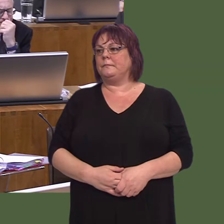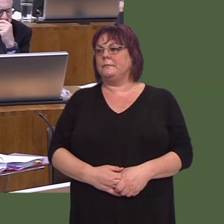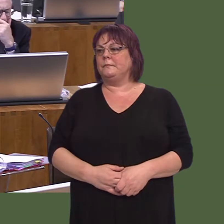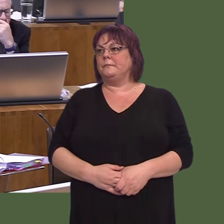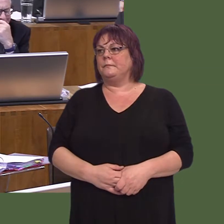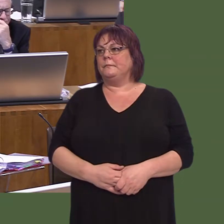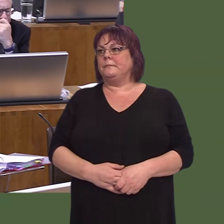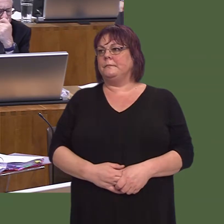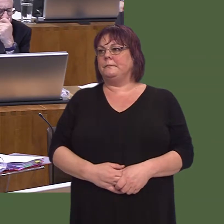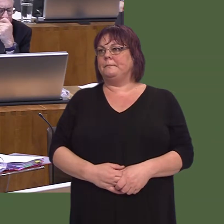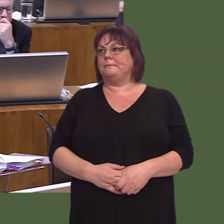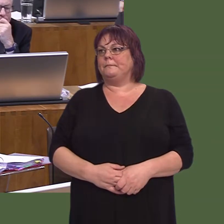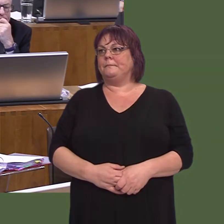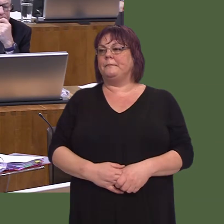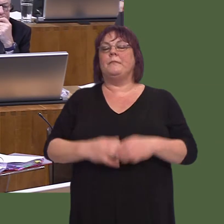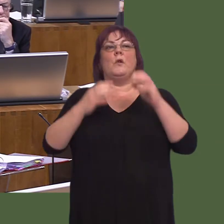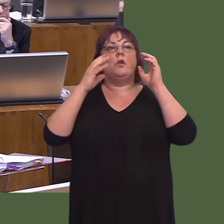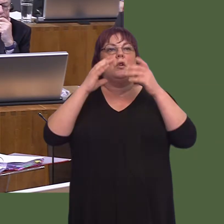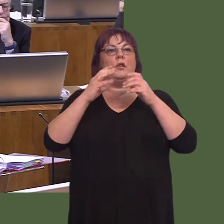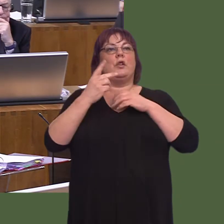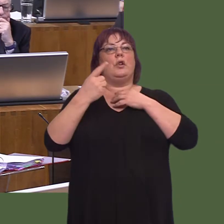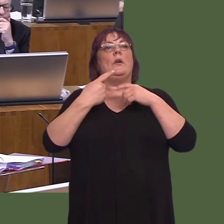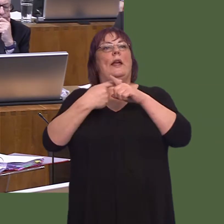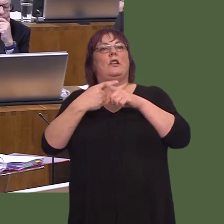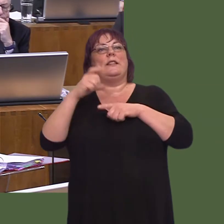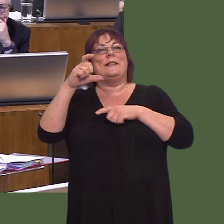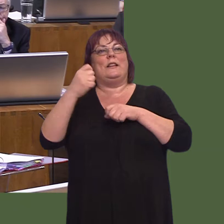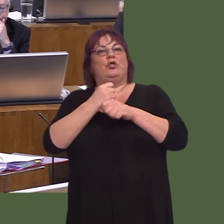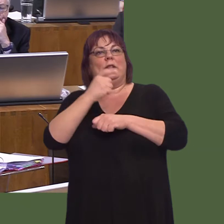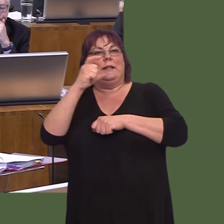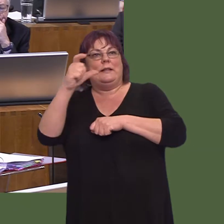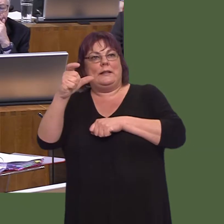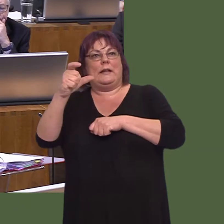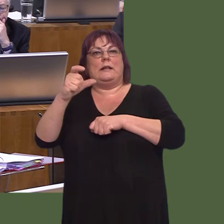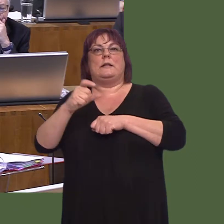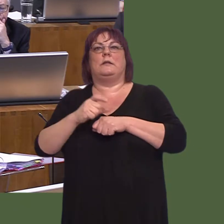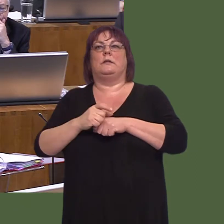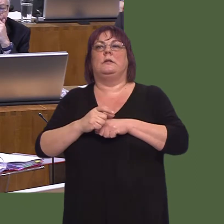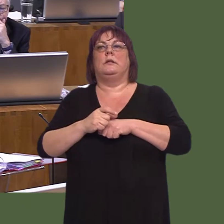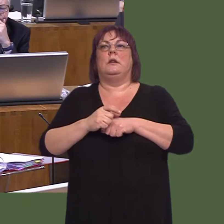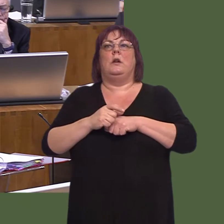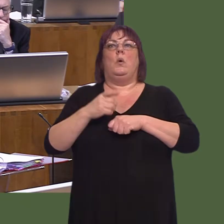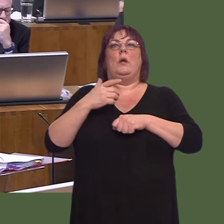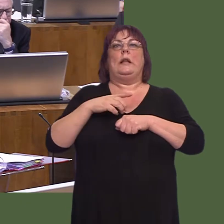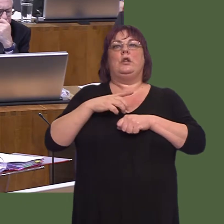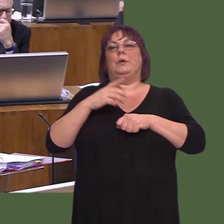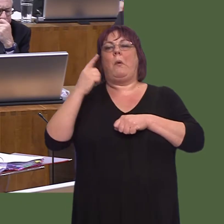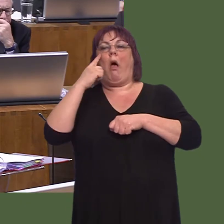One of the concerns as well is that the two English clinical commissioning groups that currently commission Shropdoc will re-tender during 2018 and, of course, it's important